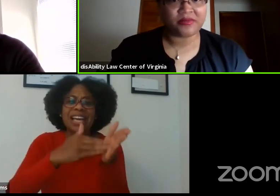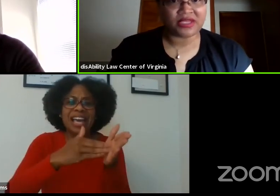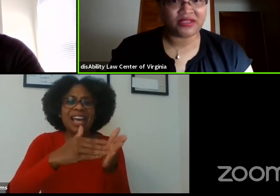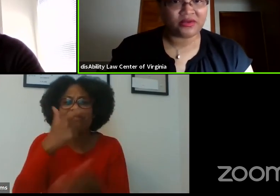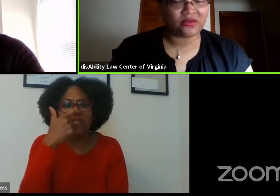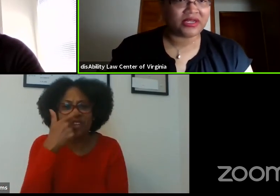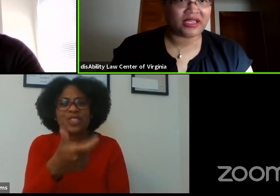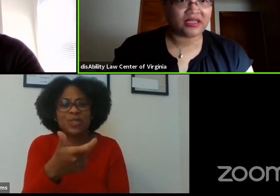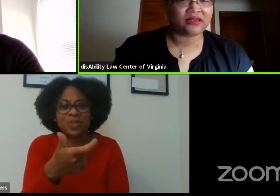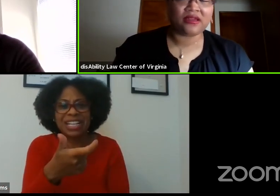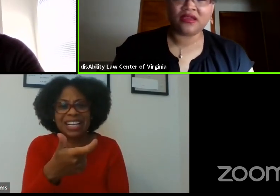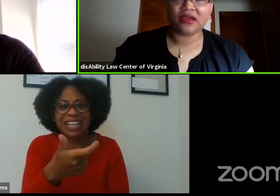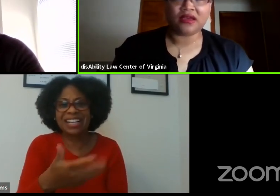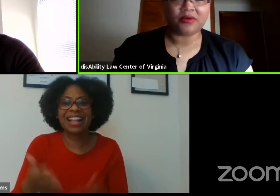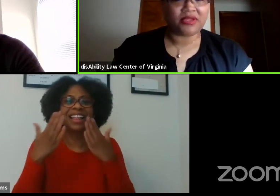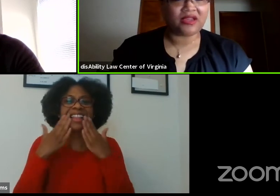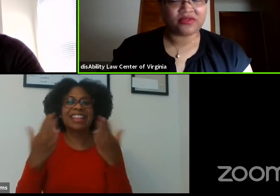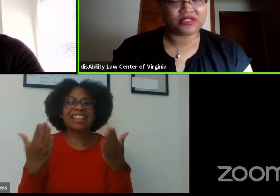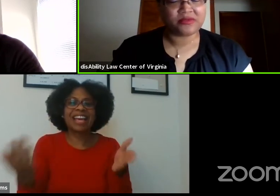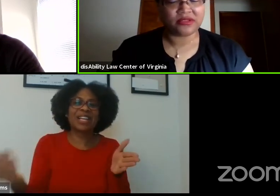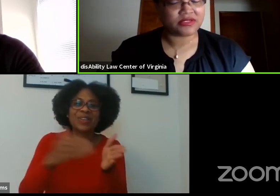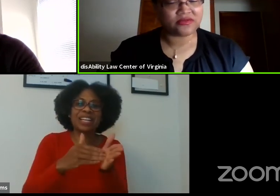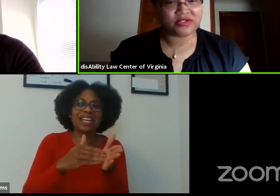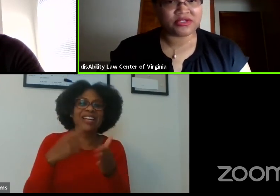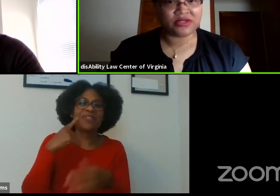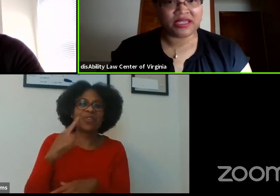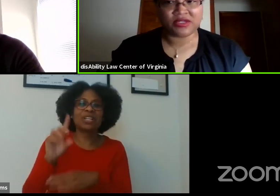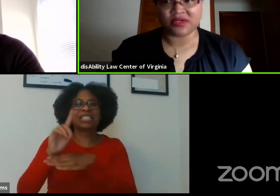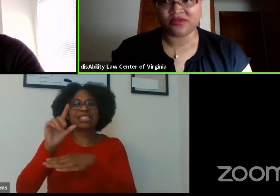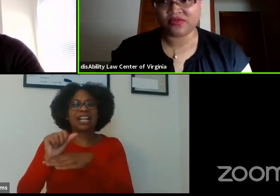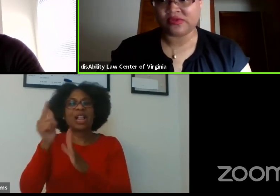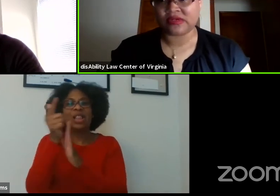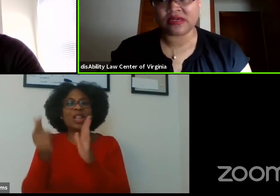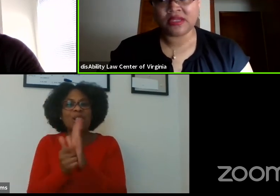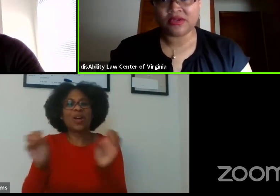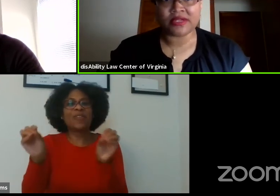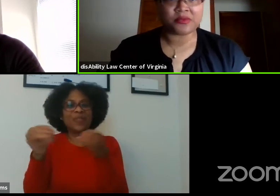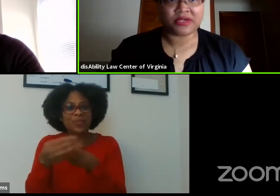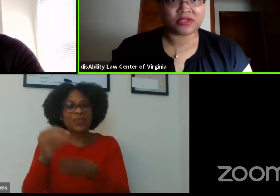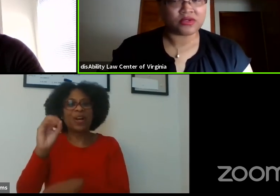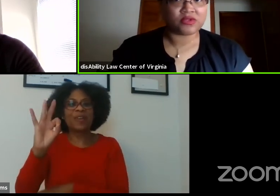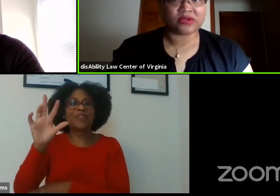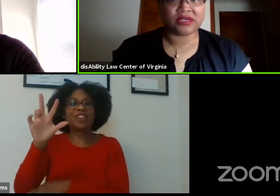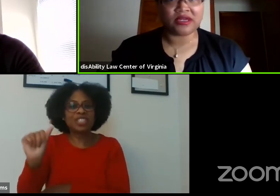Thank you again, on behalf of the disAbility Law Center of Virginia, Antoine, for your inspirational